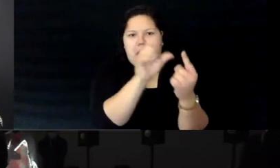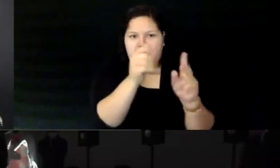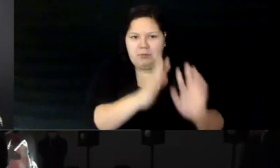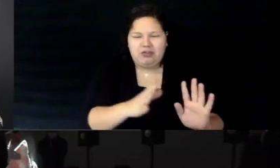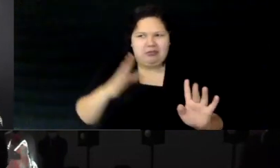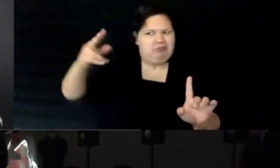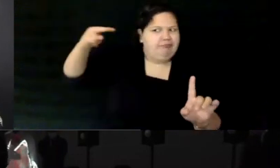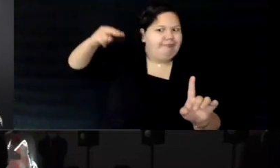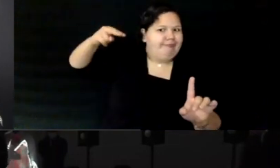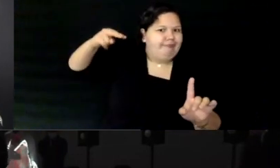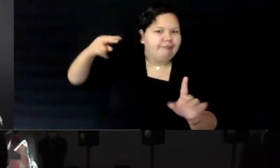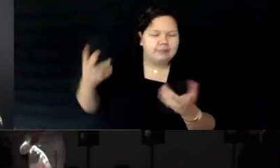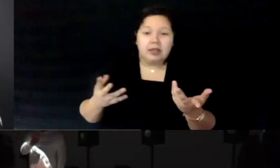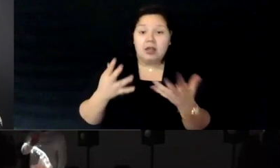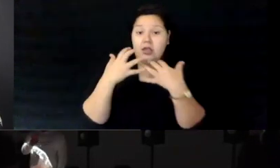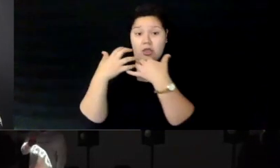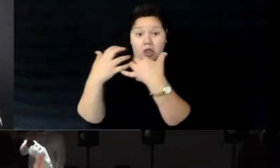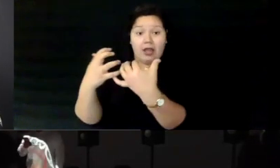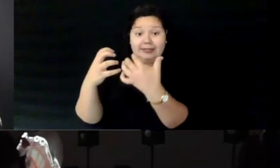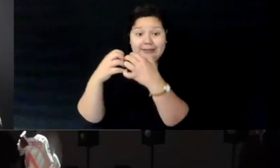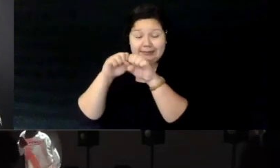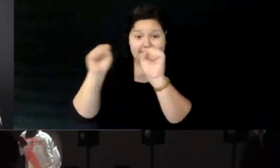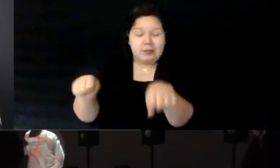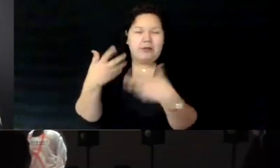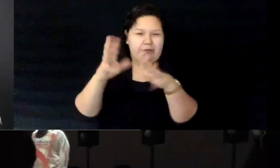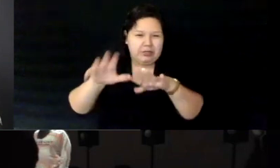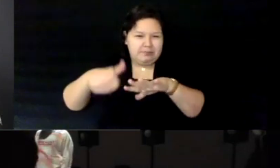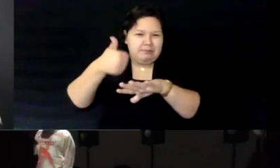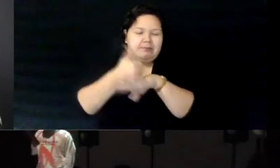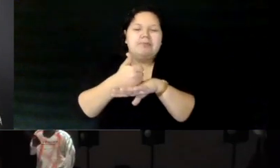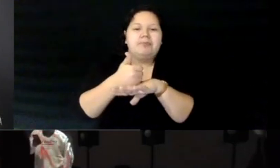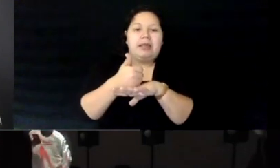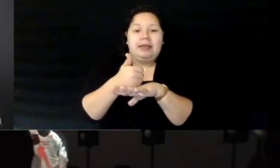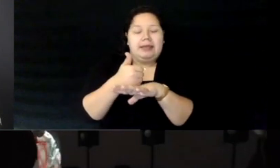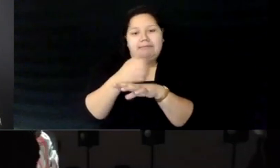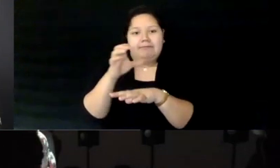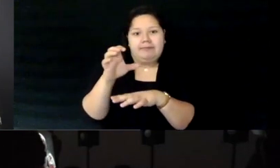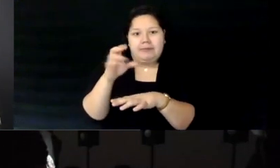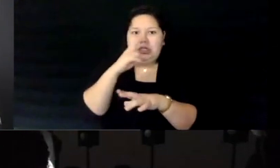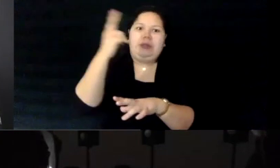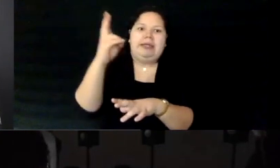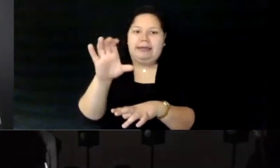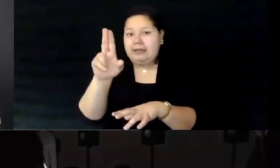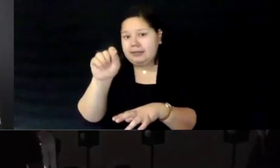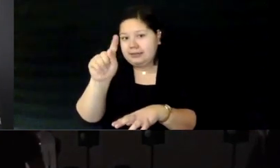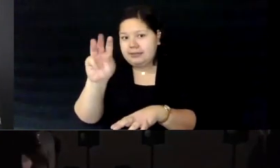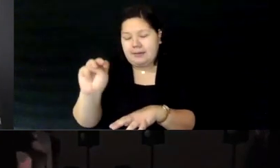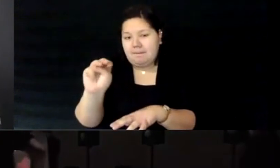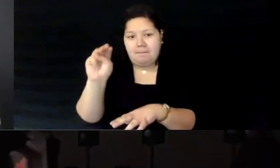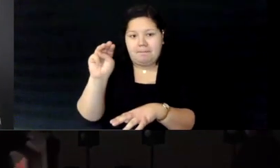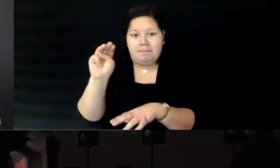we built a custom audio system in collaboration with Aleksander Zecivic,